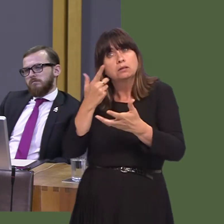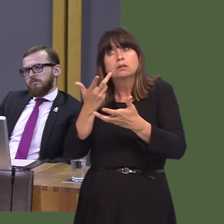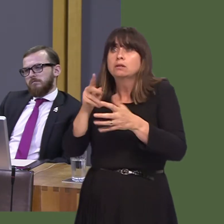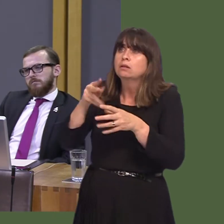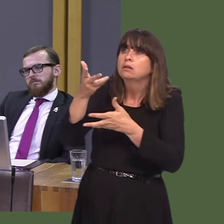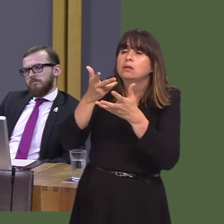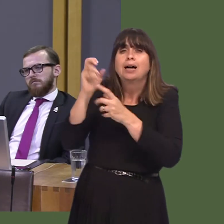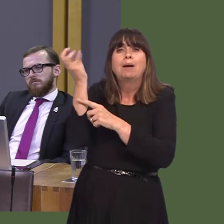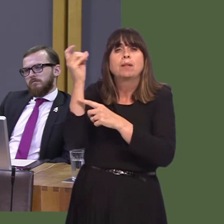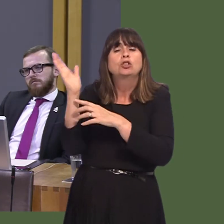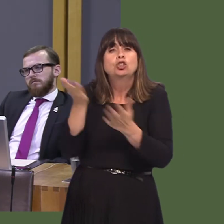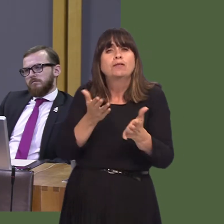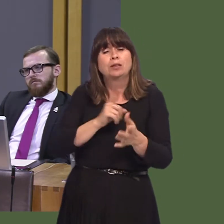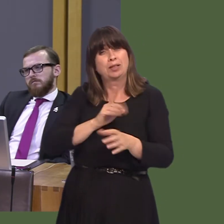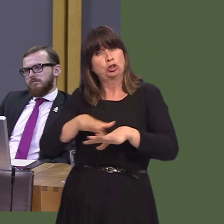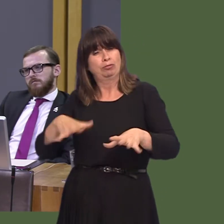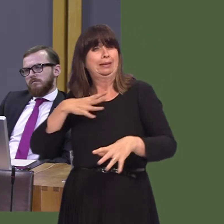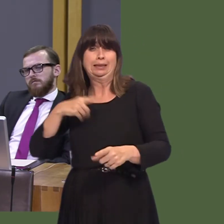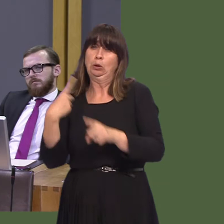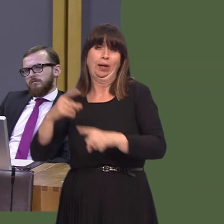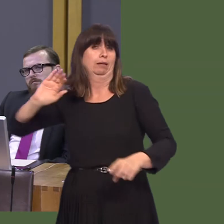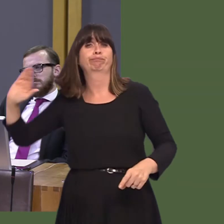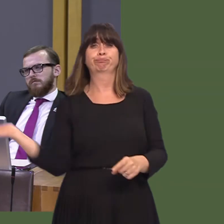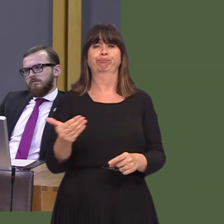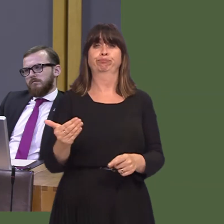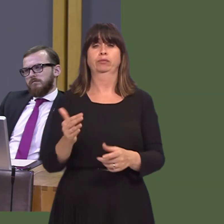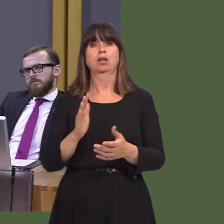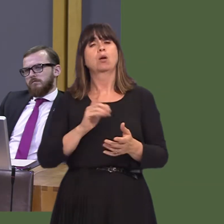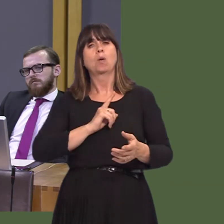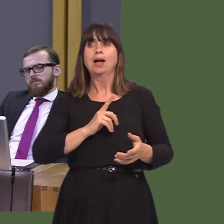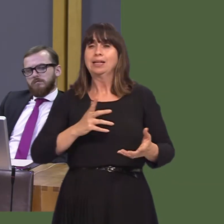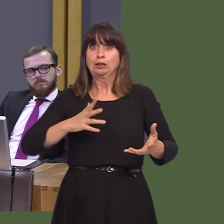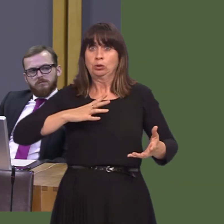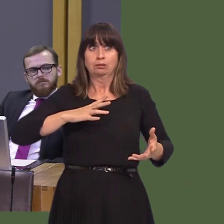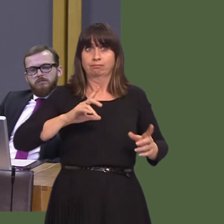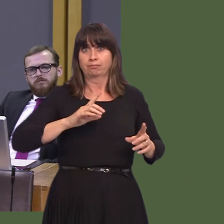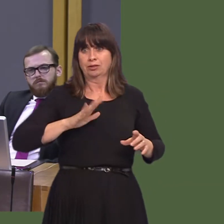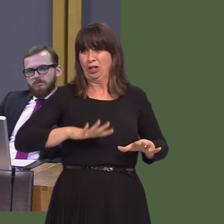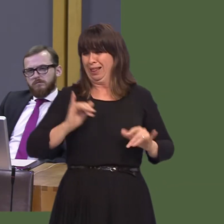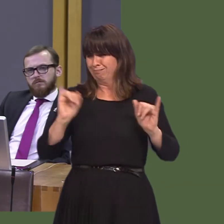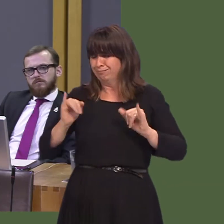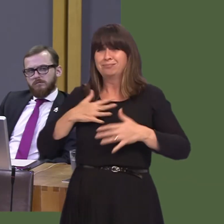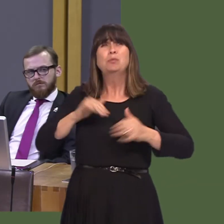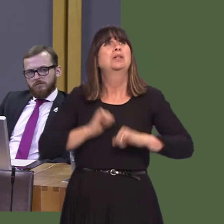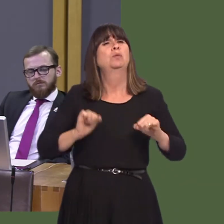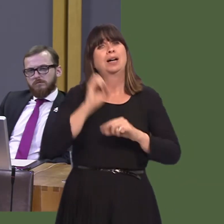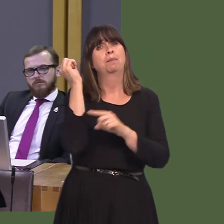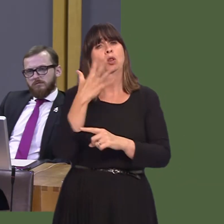to ensure that, for these children, they can get responses quickly so a parent doesn't have to see a child suffer whilst they're waiting for an ambulance?